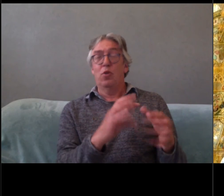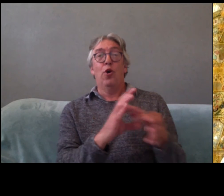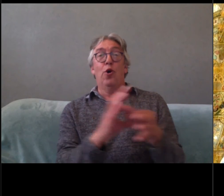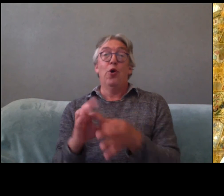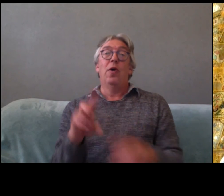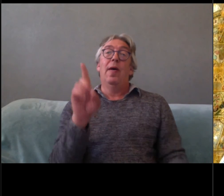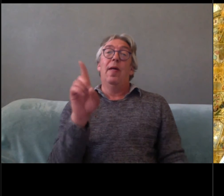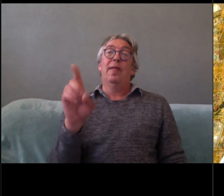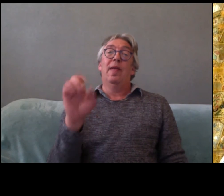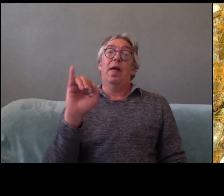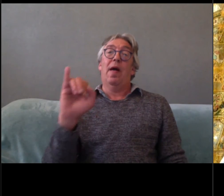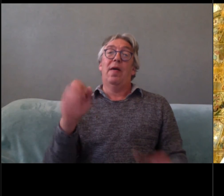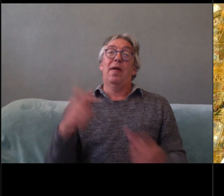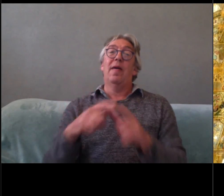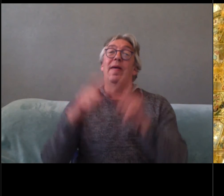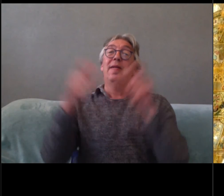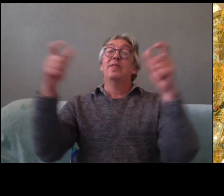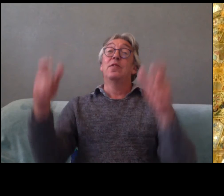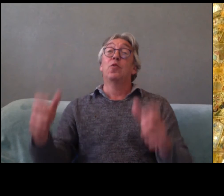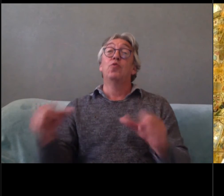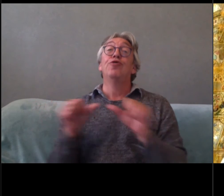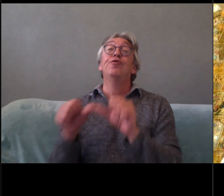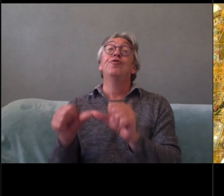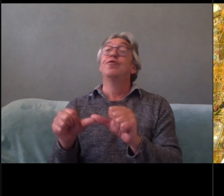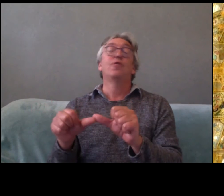How we can make sure that this crisis cannot really help